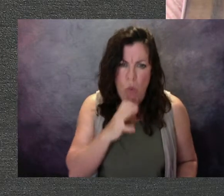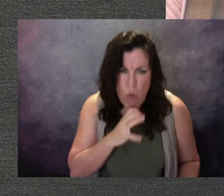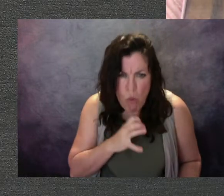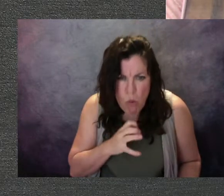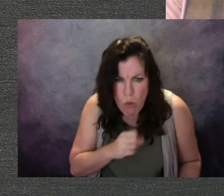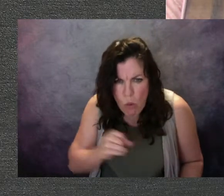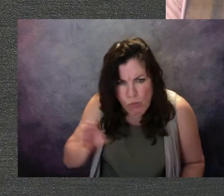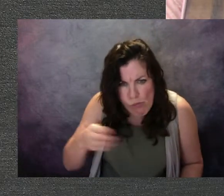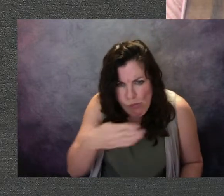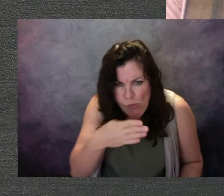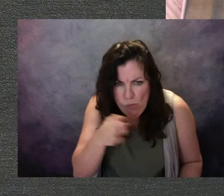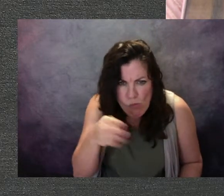old fish,